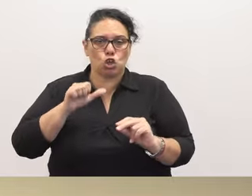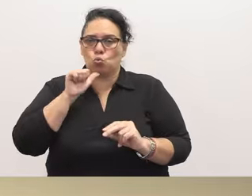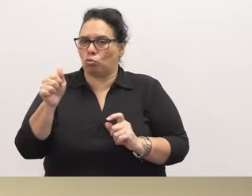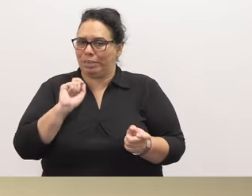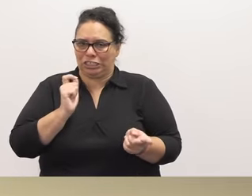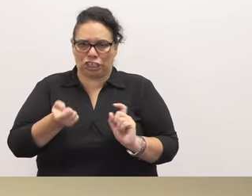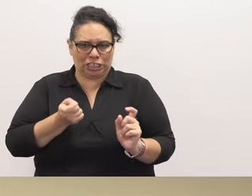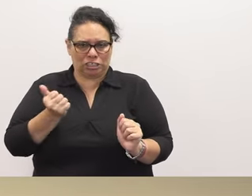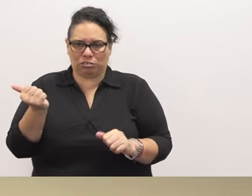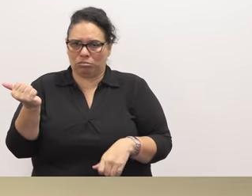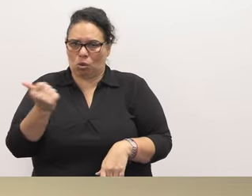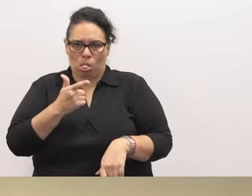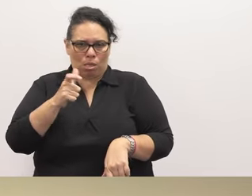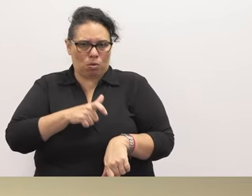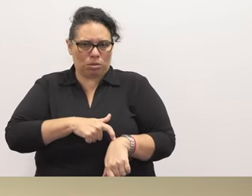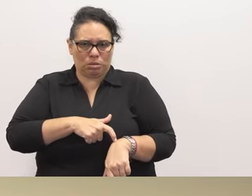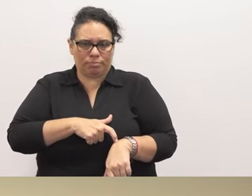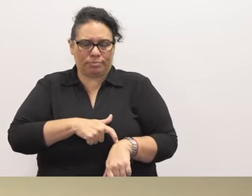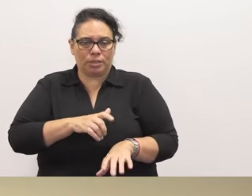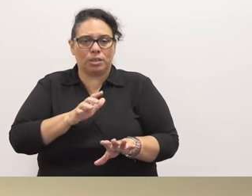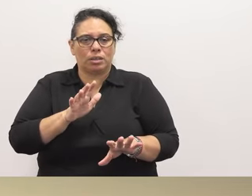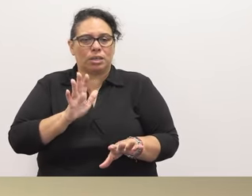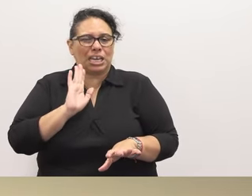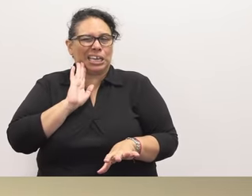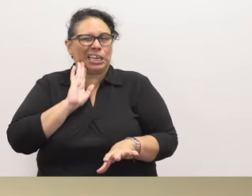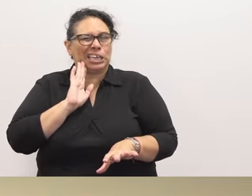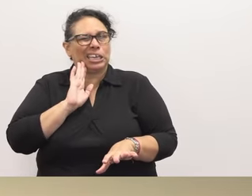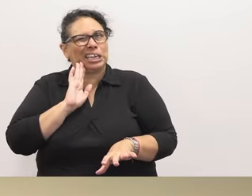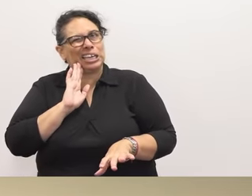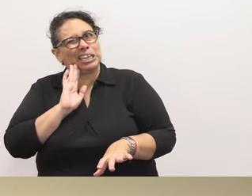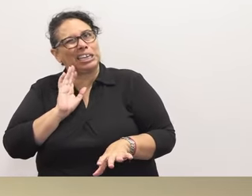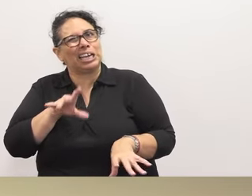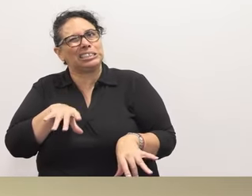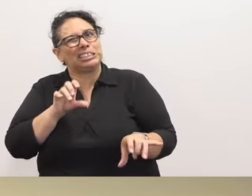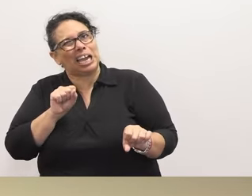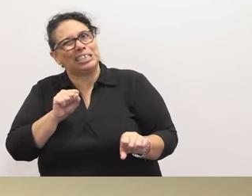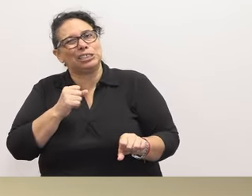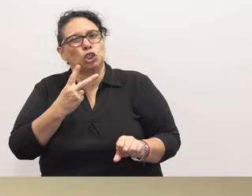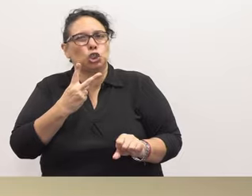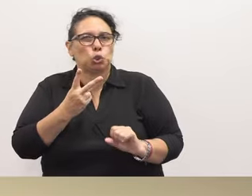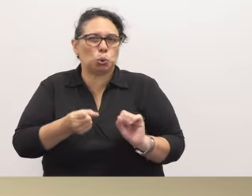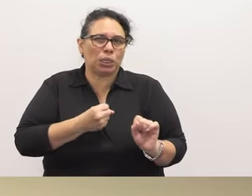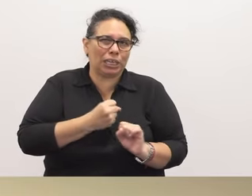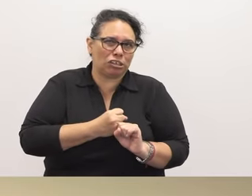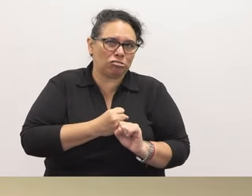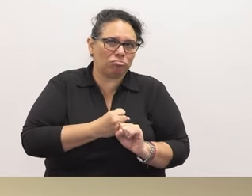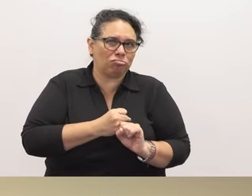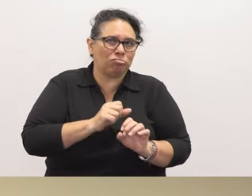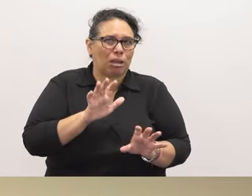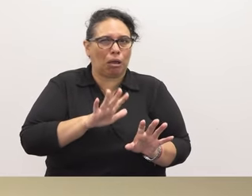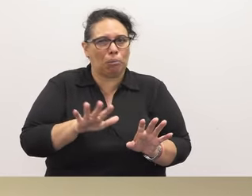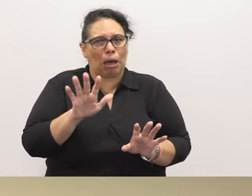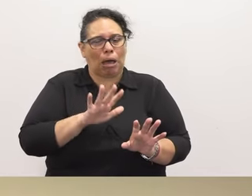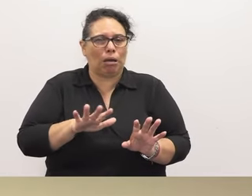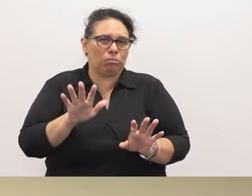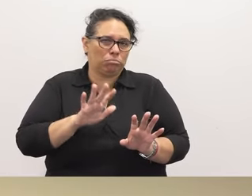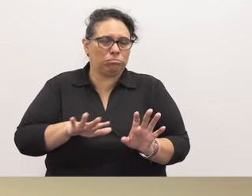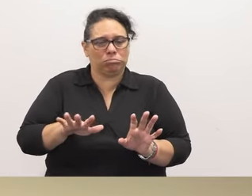We generally suggest that it takes sports about two years to go from zero points on the instrument to 80 or above.